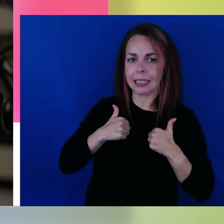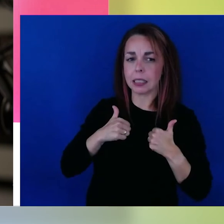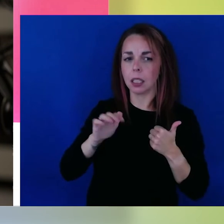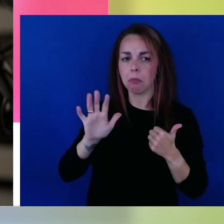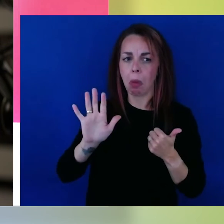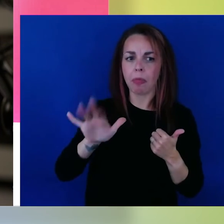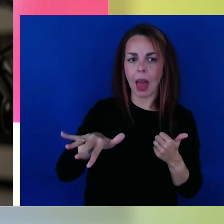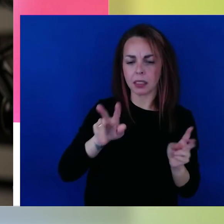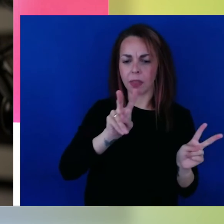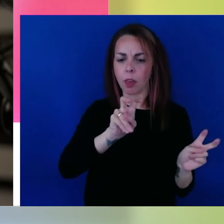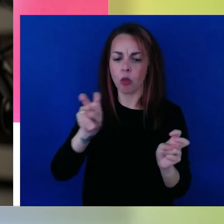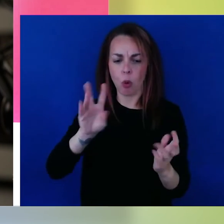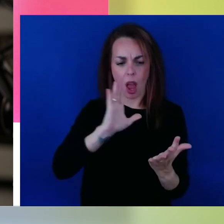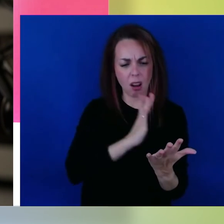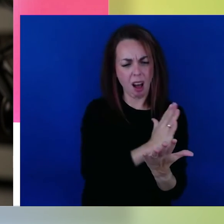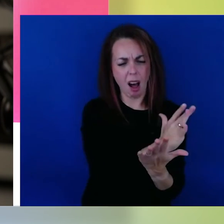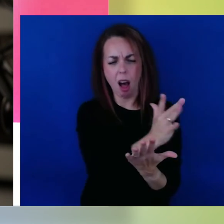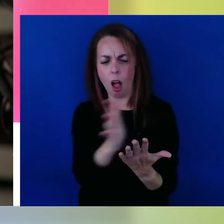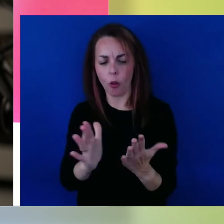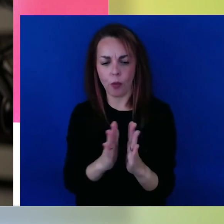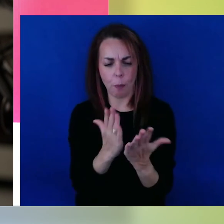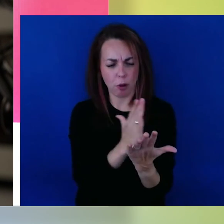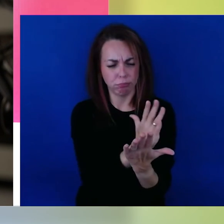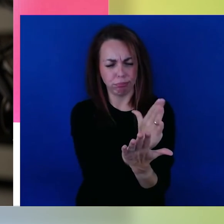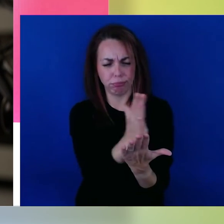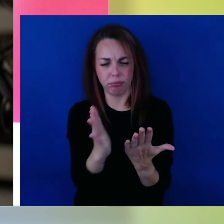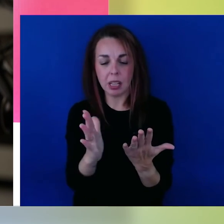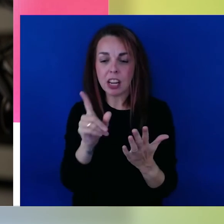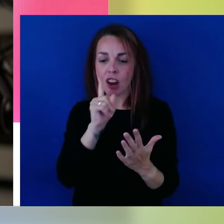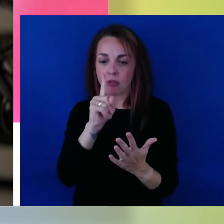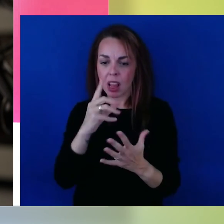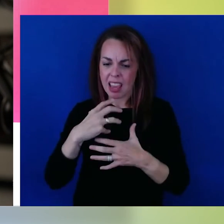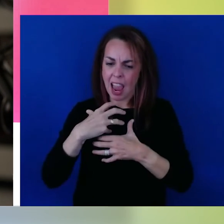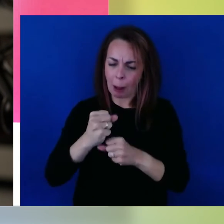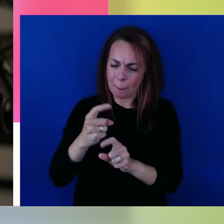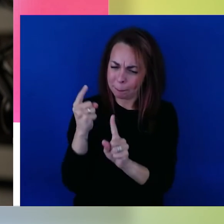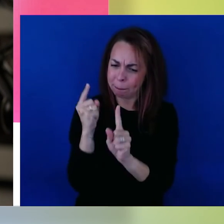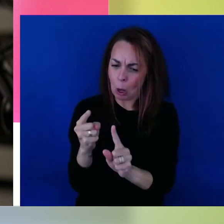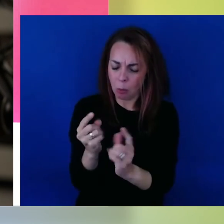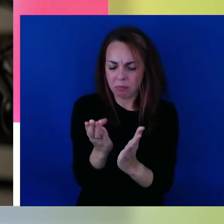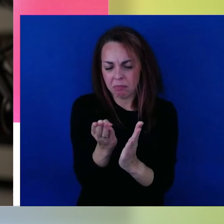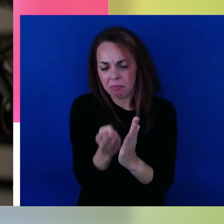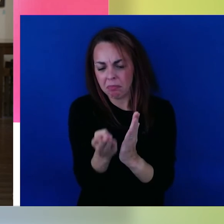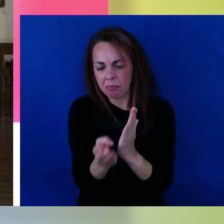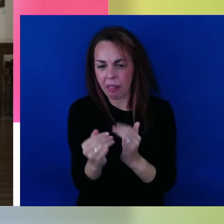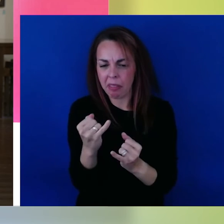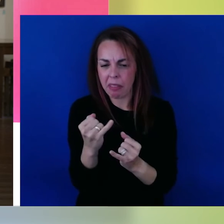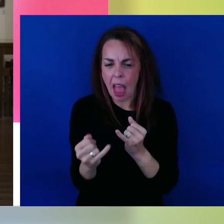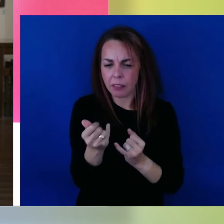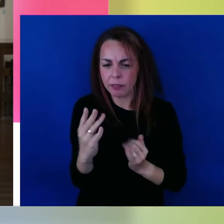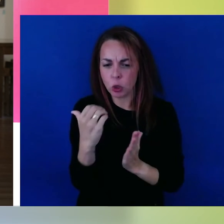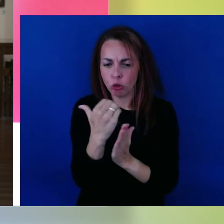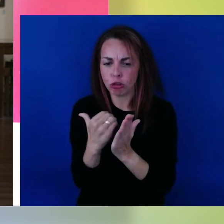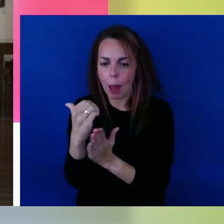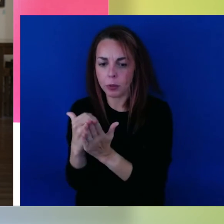which kind of culminate in the last couple of chapters. And, oh my god, the learning, teaching,